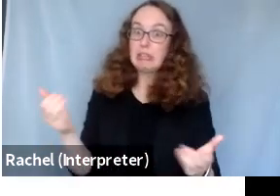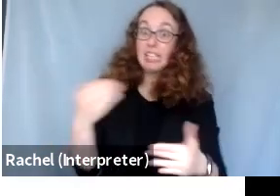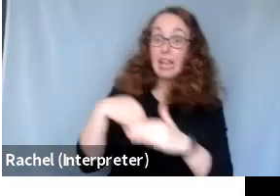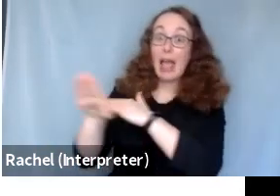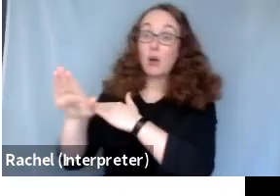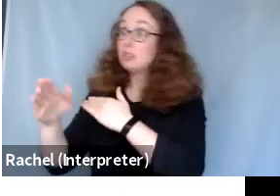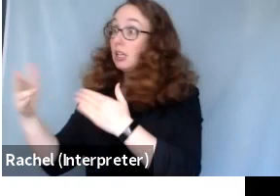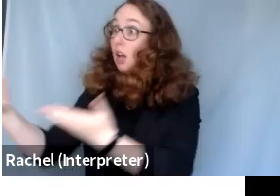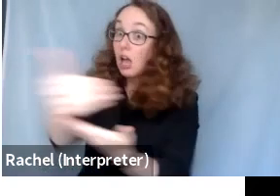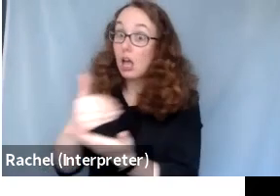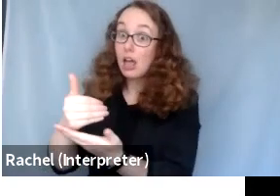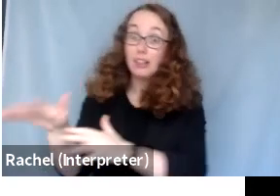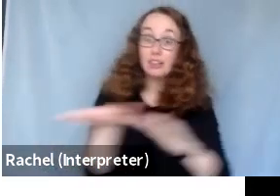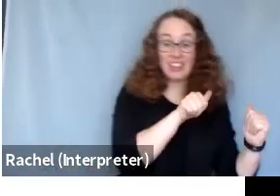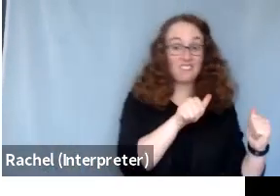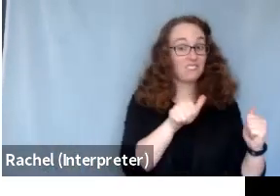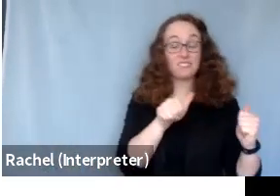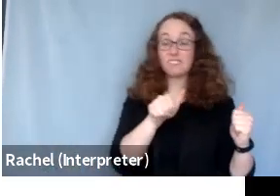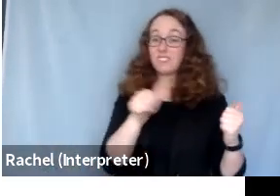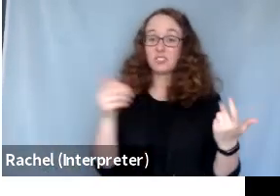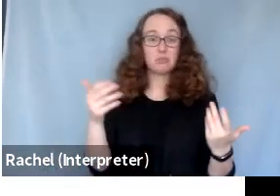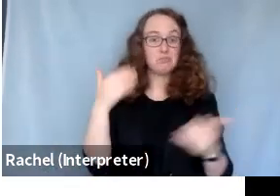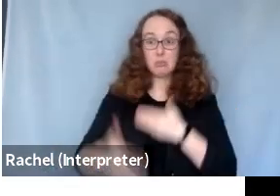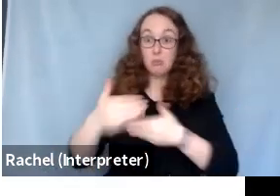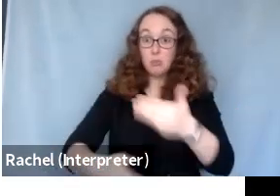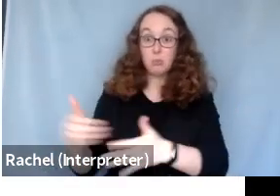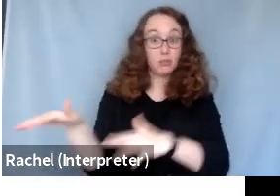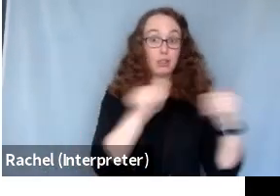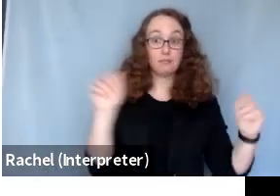doing here. So that's kind of what your bookstore is